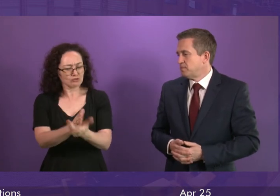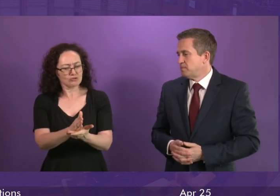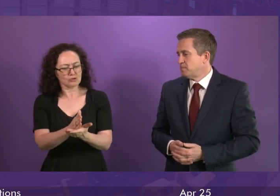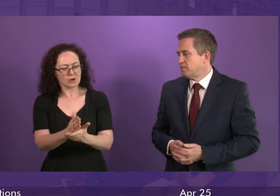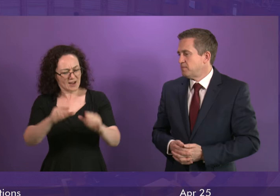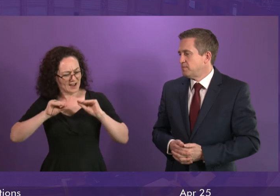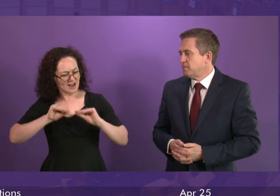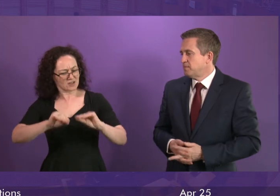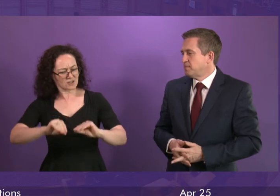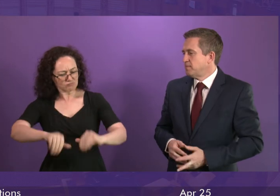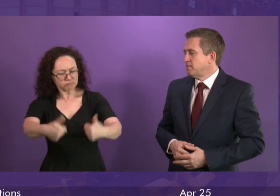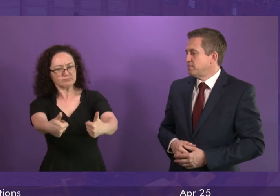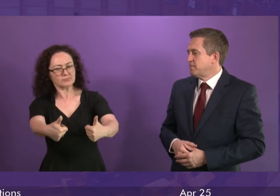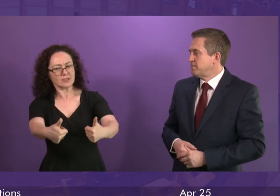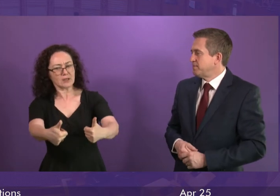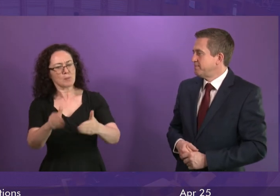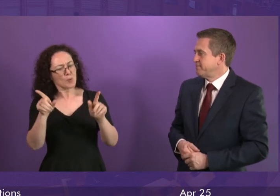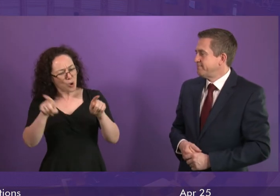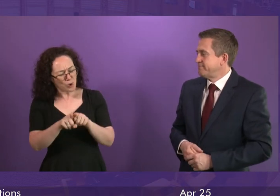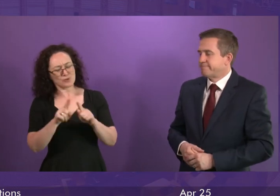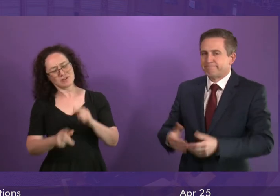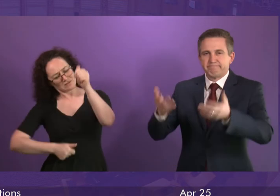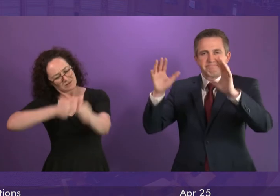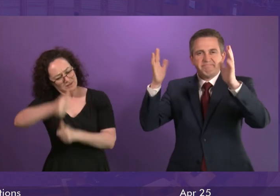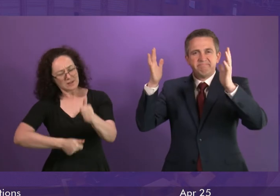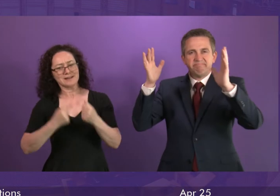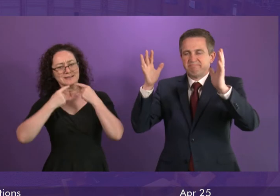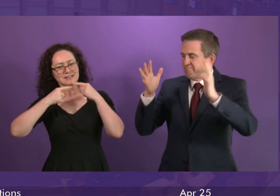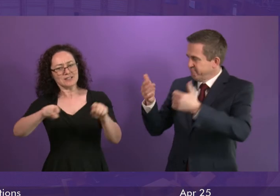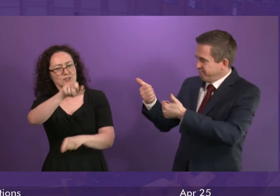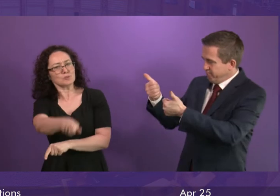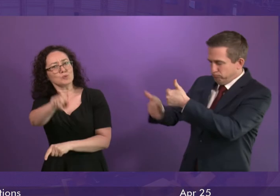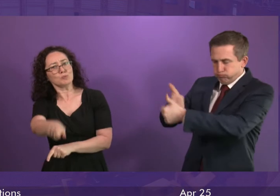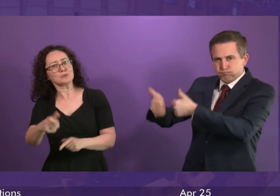to the great work that teachers and pupils are already doing.